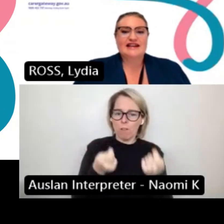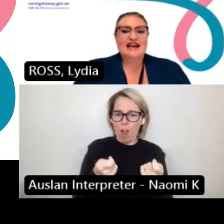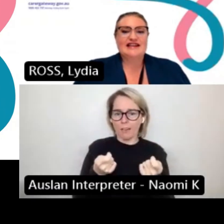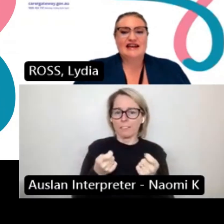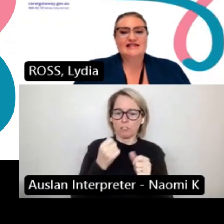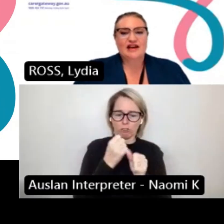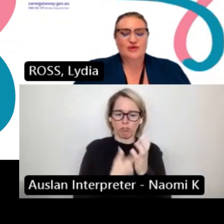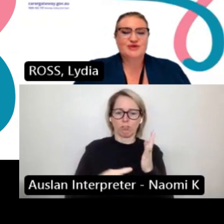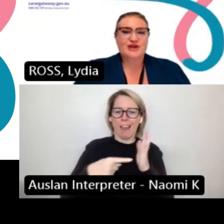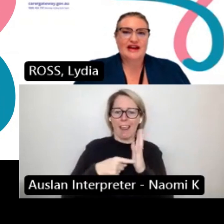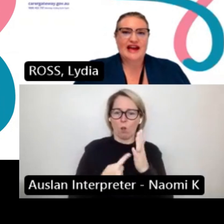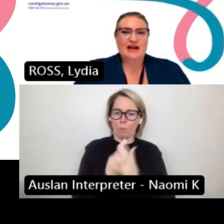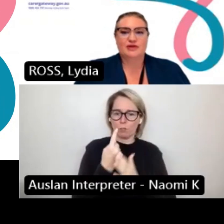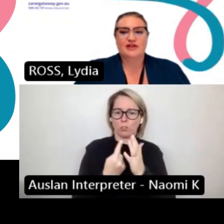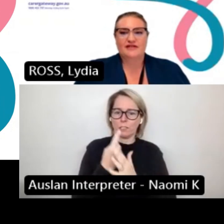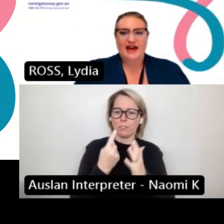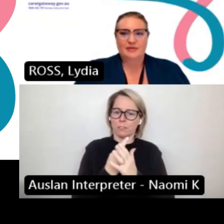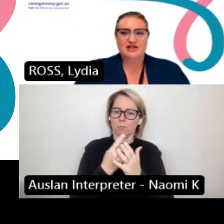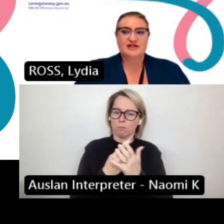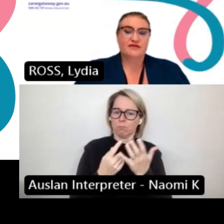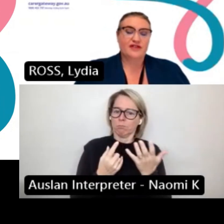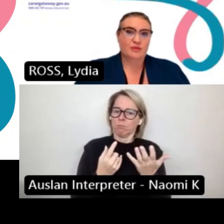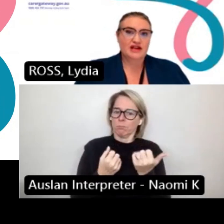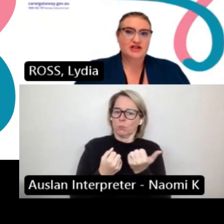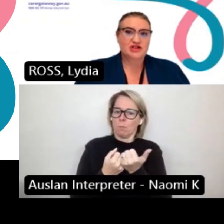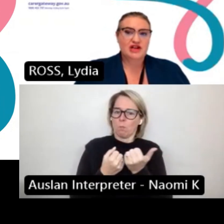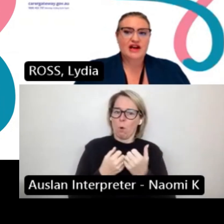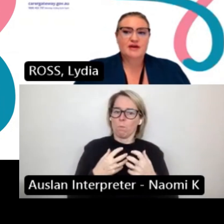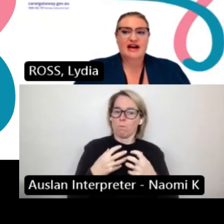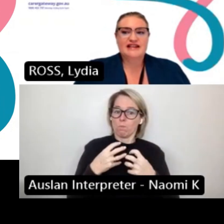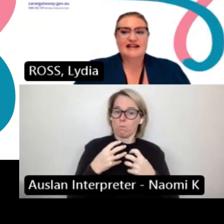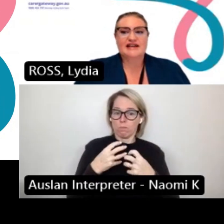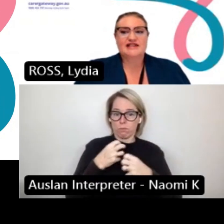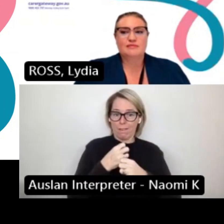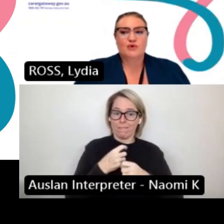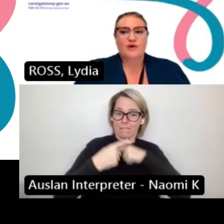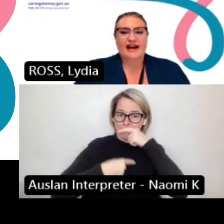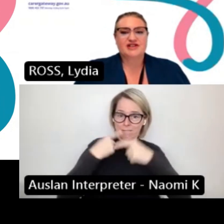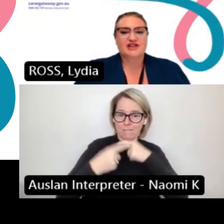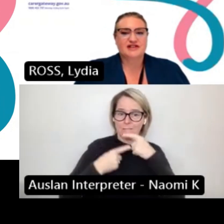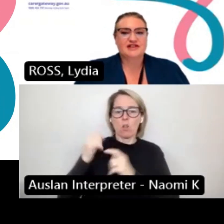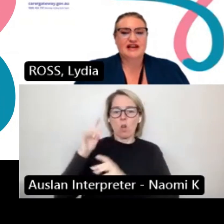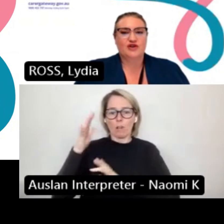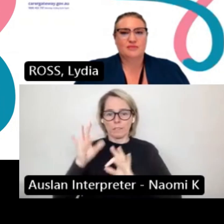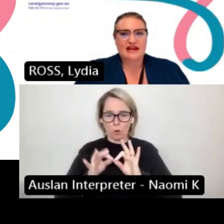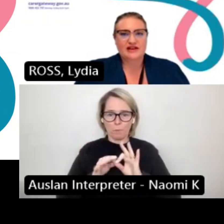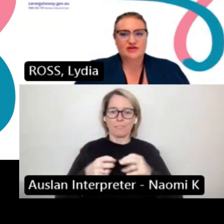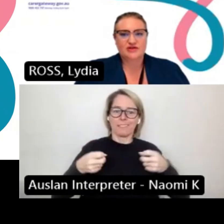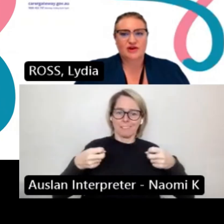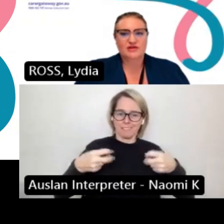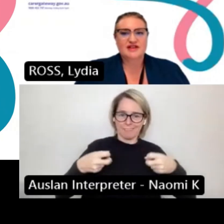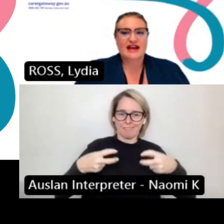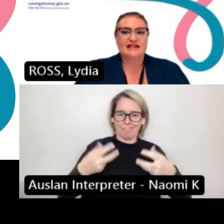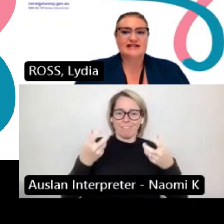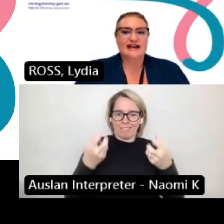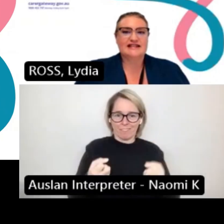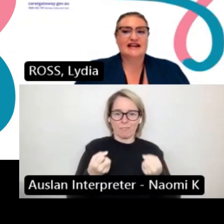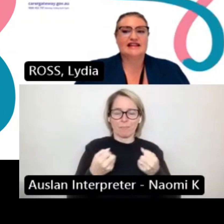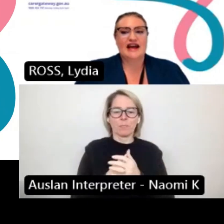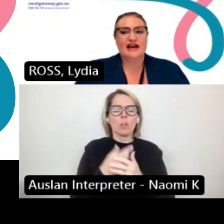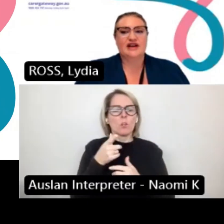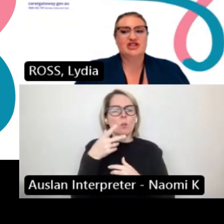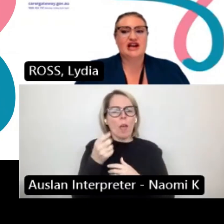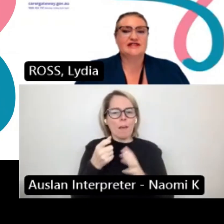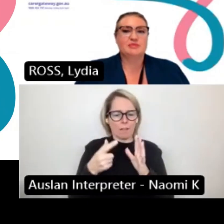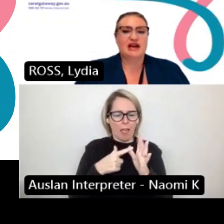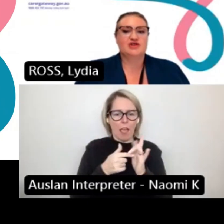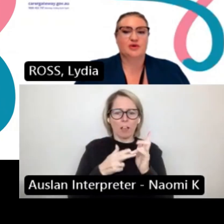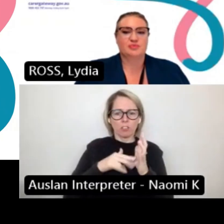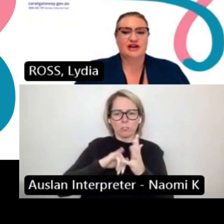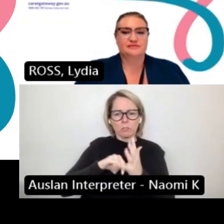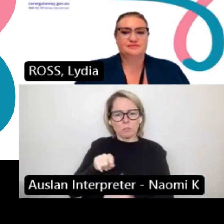Attendees can also enable live captions if they wish by selecting more actions in your meeting controls and selecting the language and speech option.